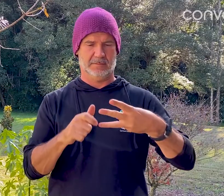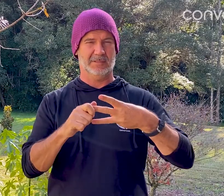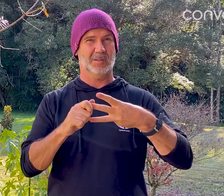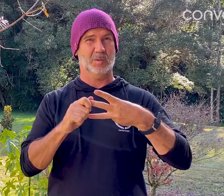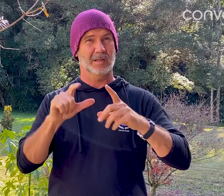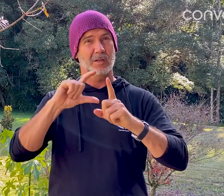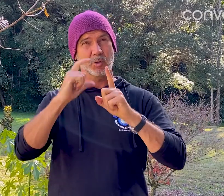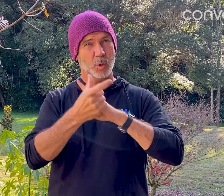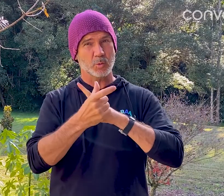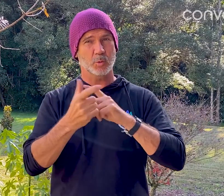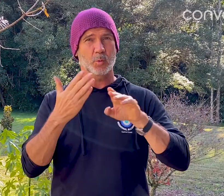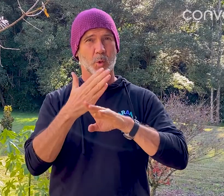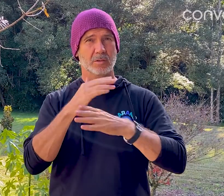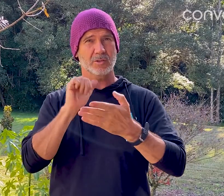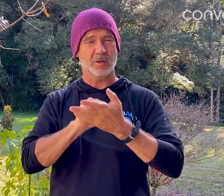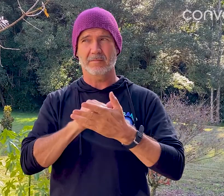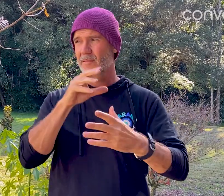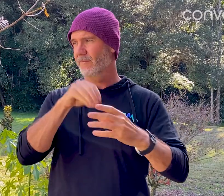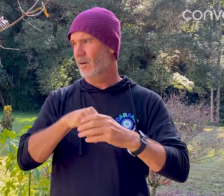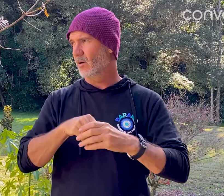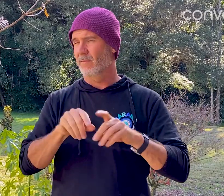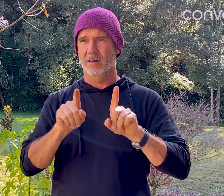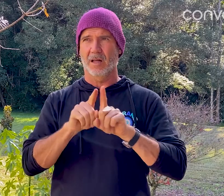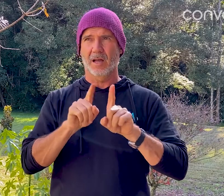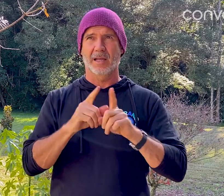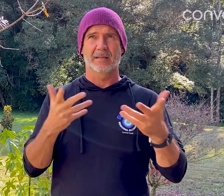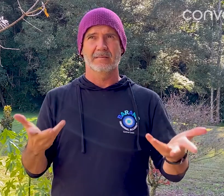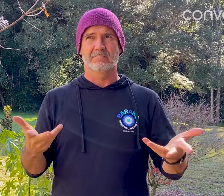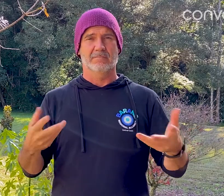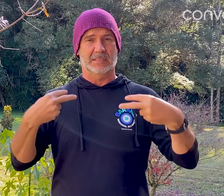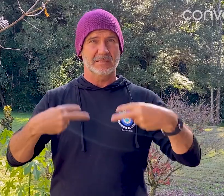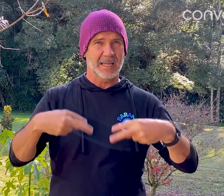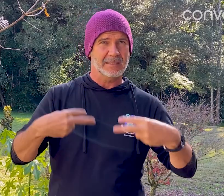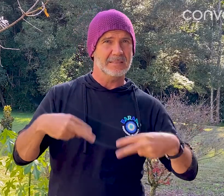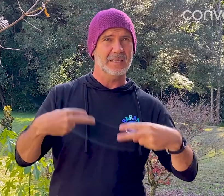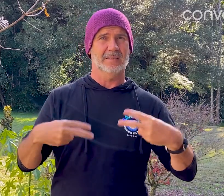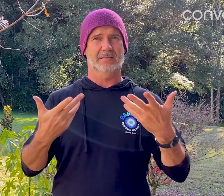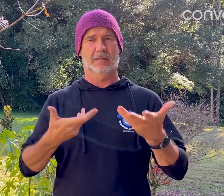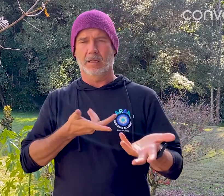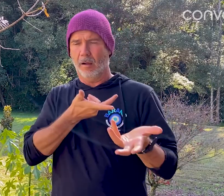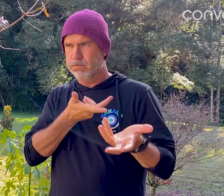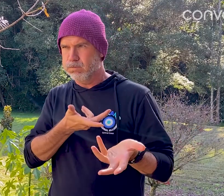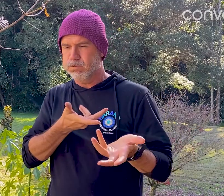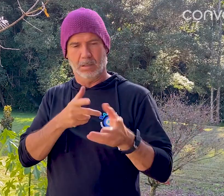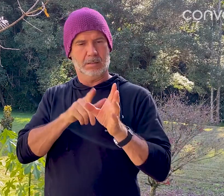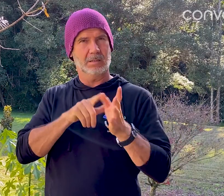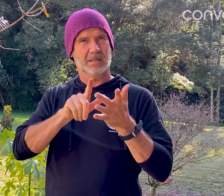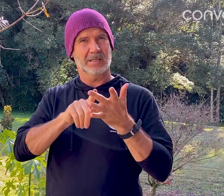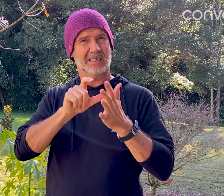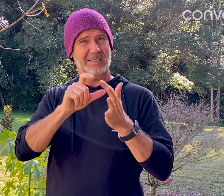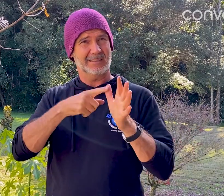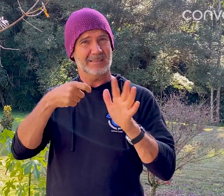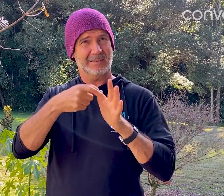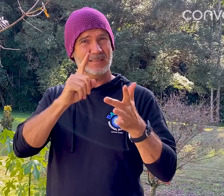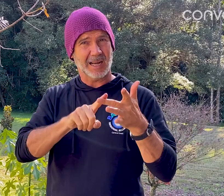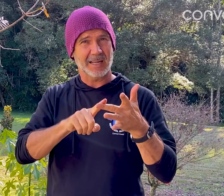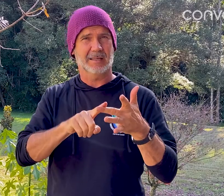Second, cultural workshops including dance and yidaki (didgeridoo)